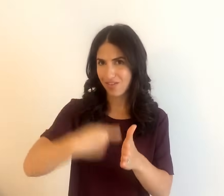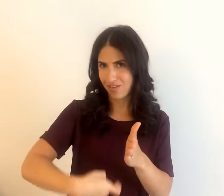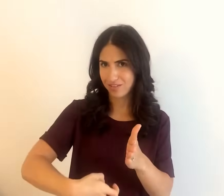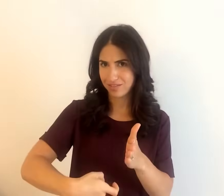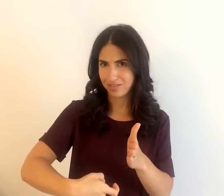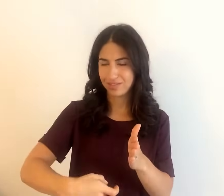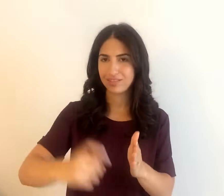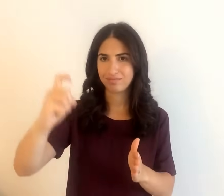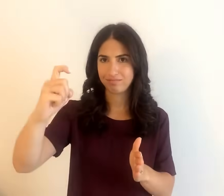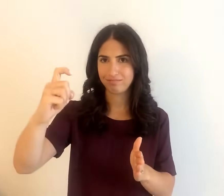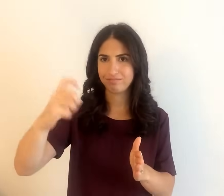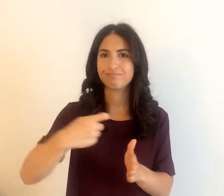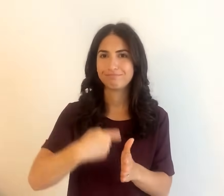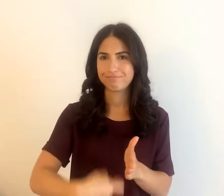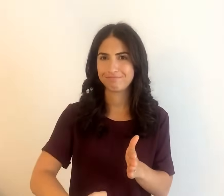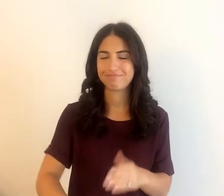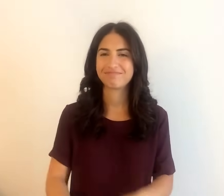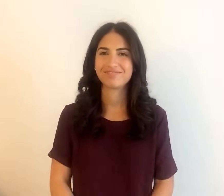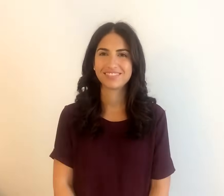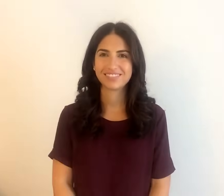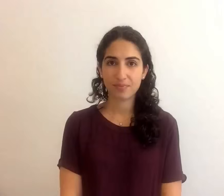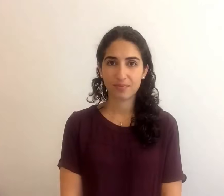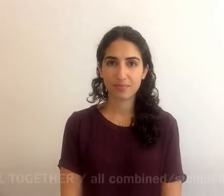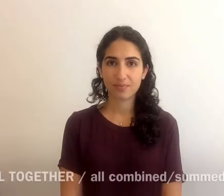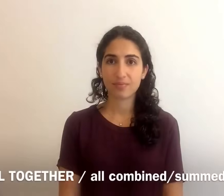For now: cost or price